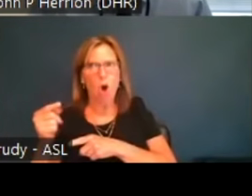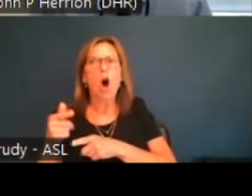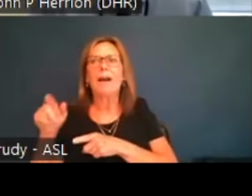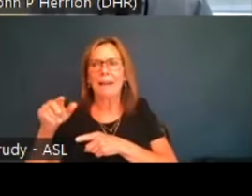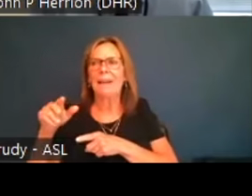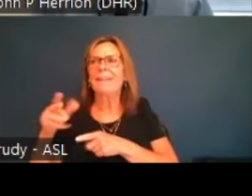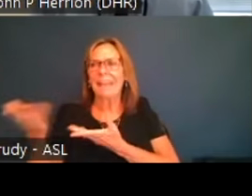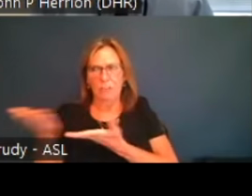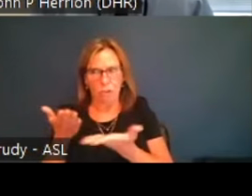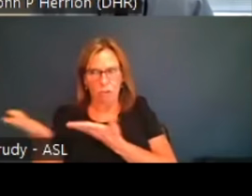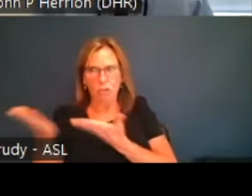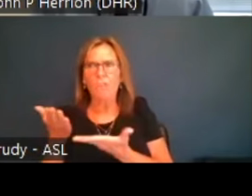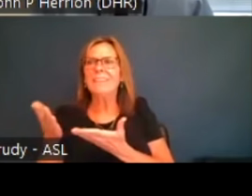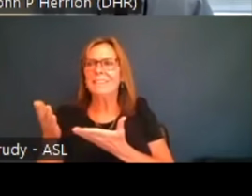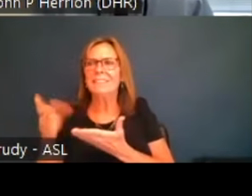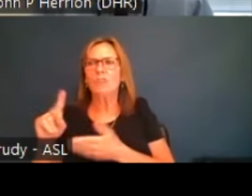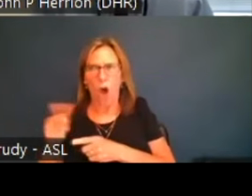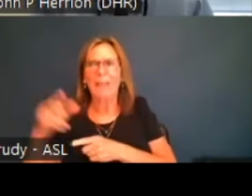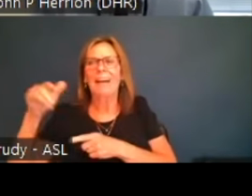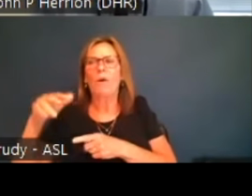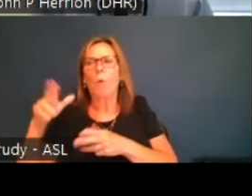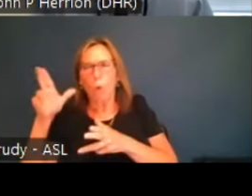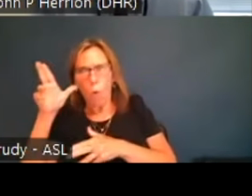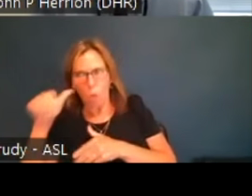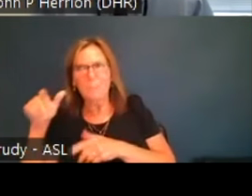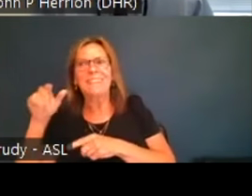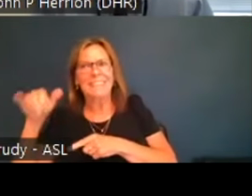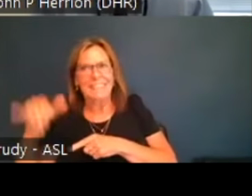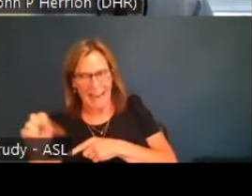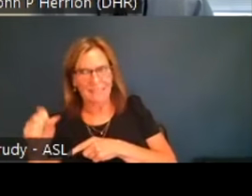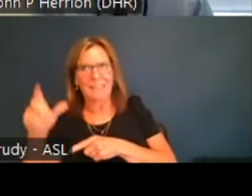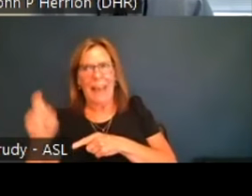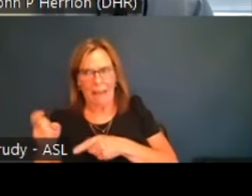resources you're aware of that include estimates or provide